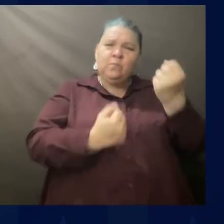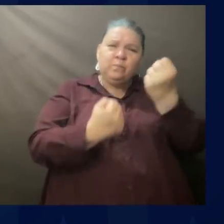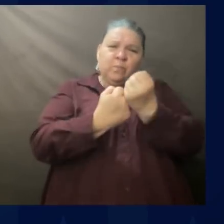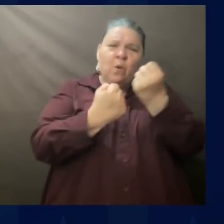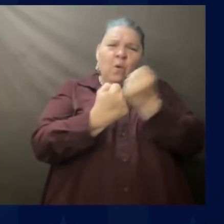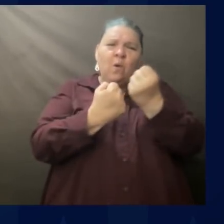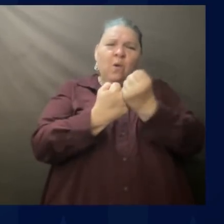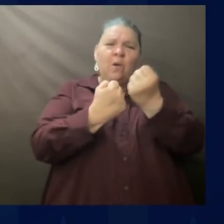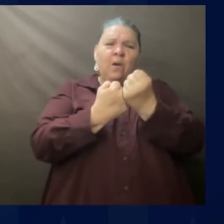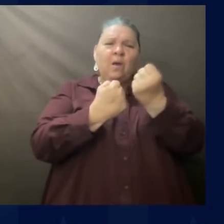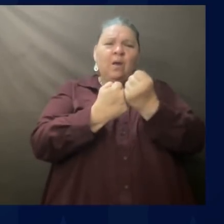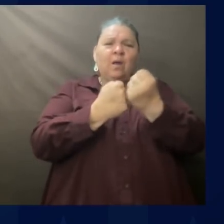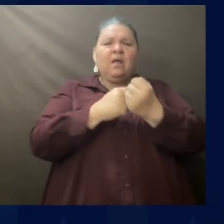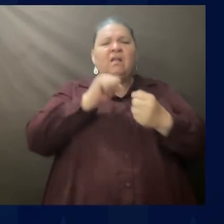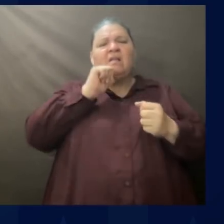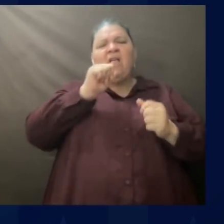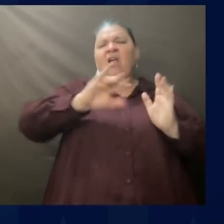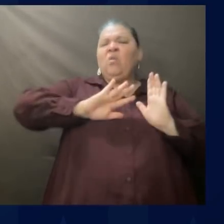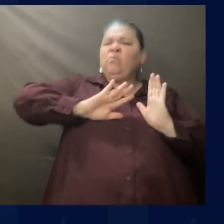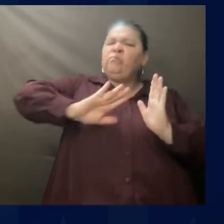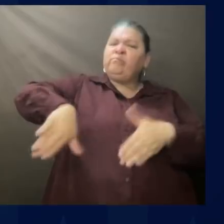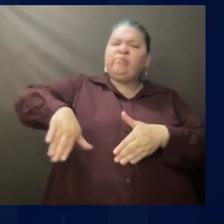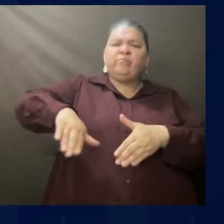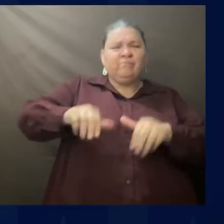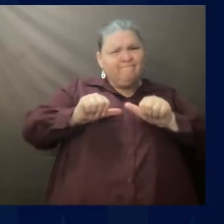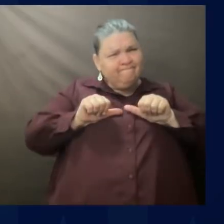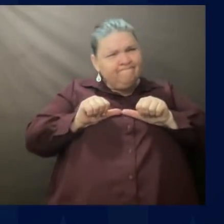We renew that dedication every Memorial Day.